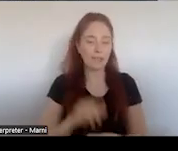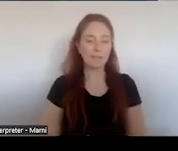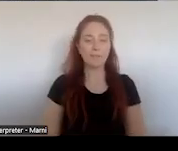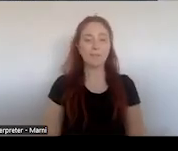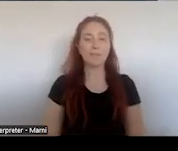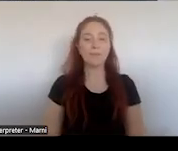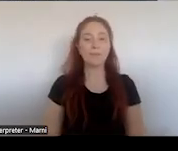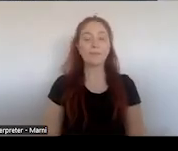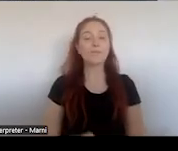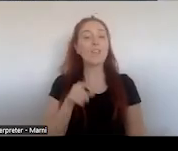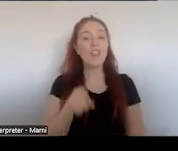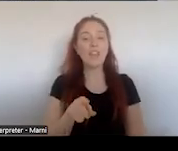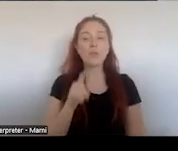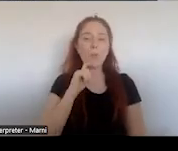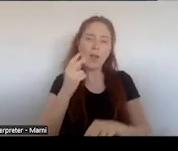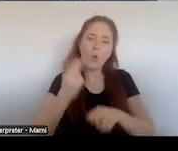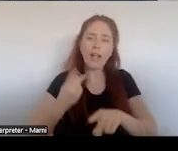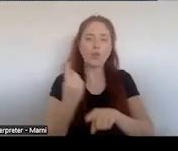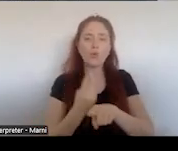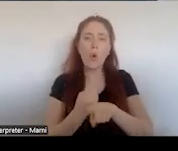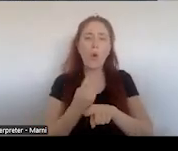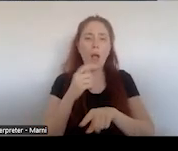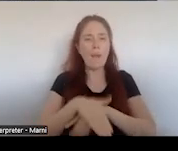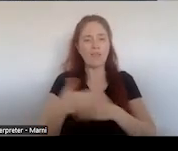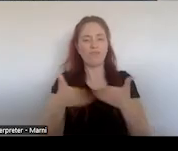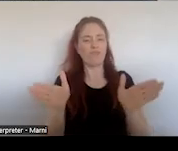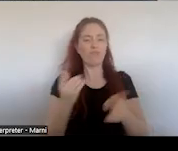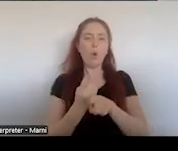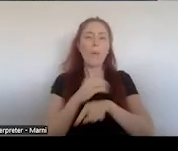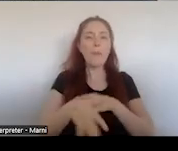It is an overview of the plan. It's an over -- opportunity for us to share with you our